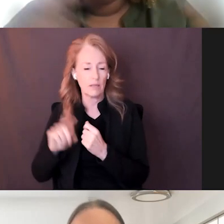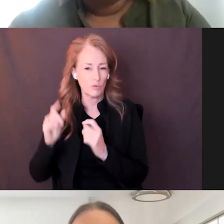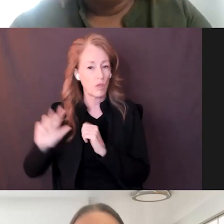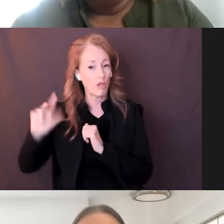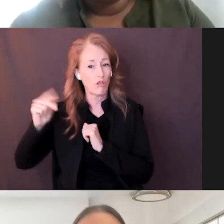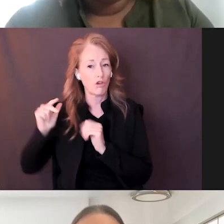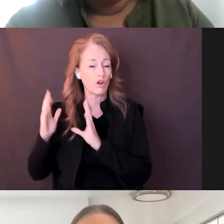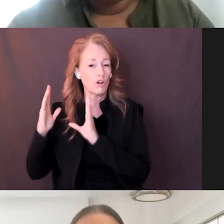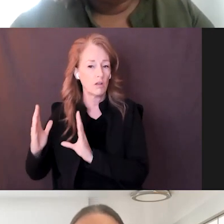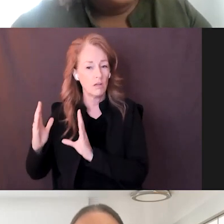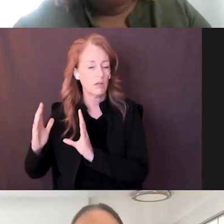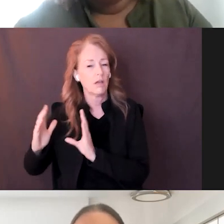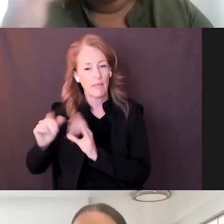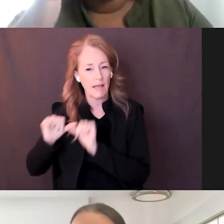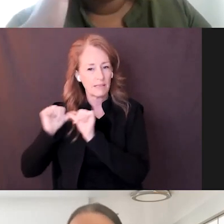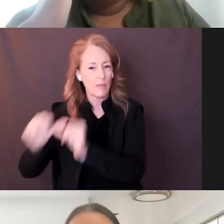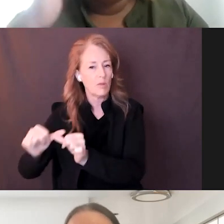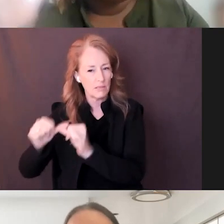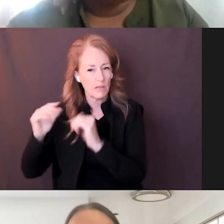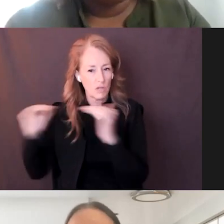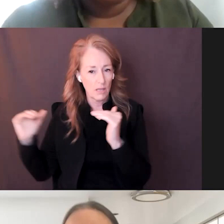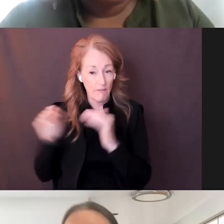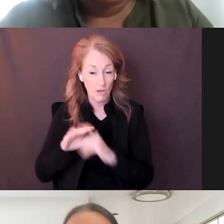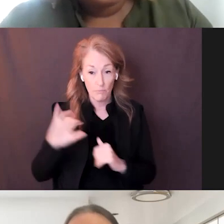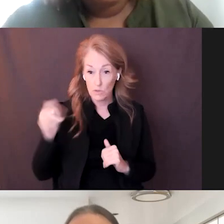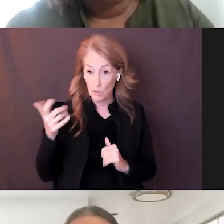ARE YOU STILL WITH ME? I AM TRYING TO BE. THIS IS A LOT OF MATH.